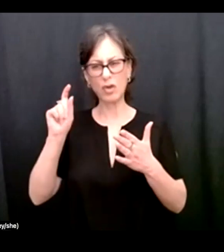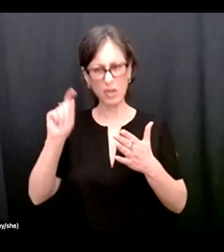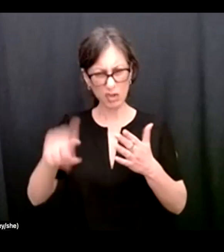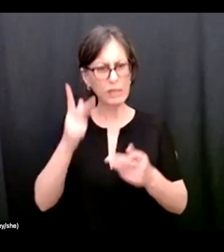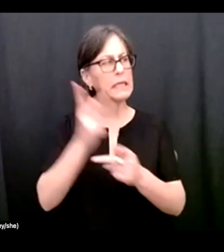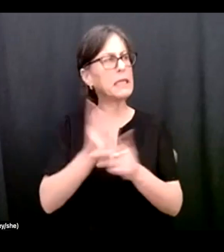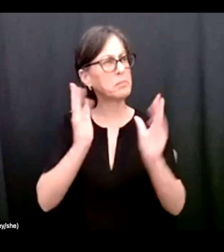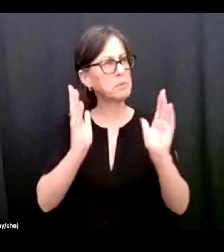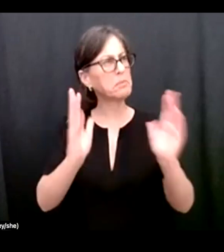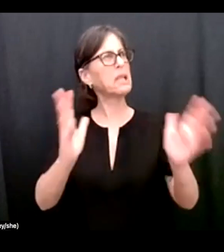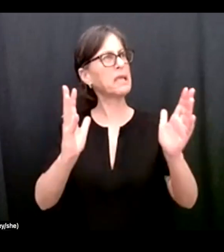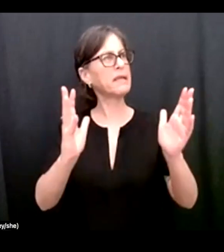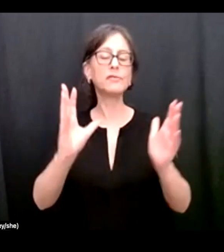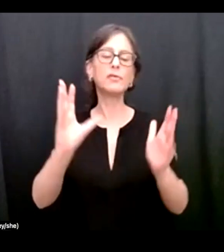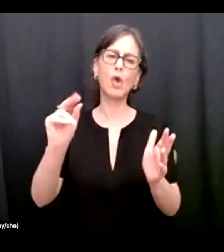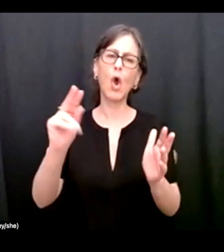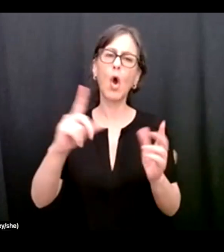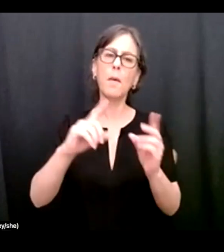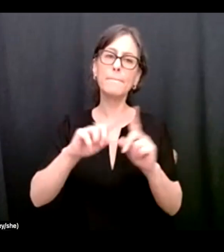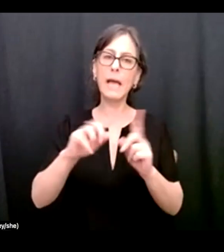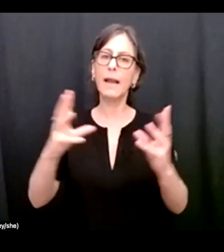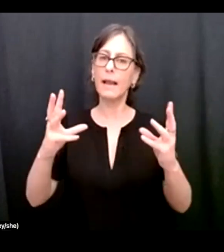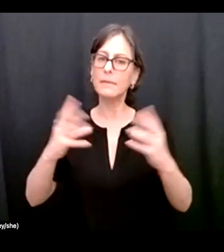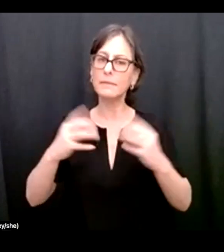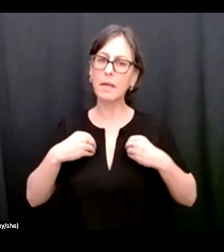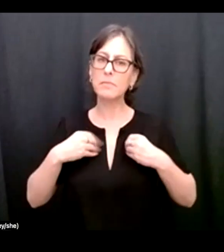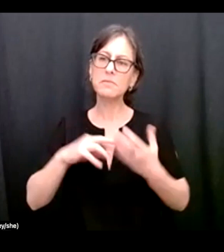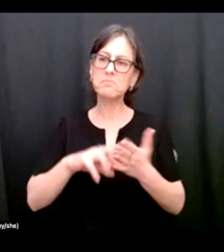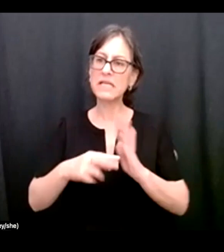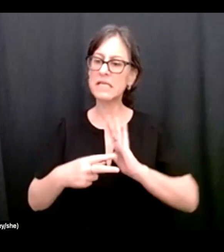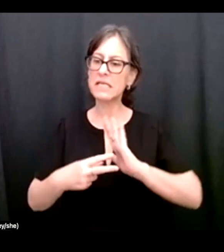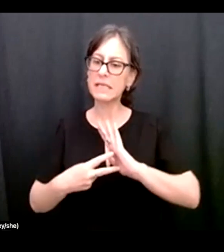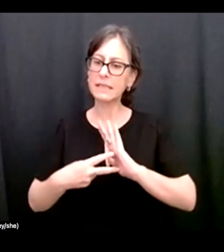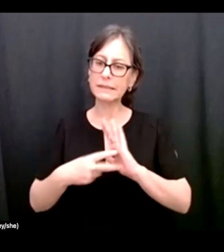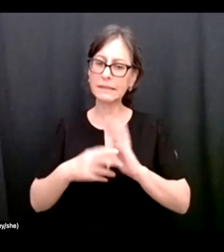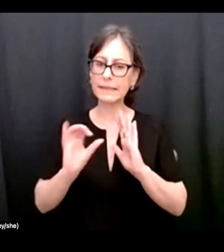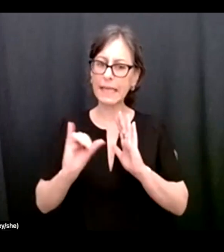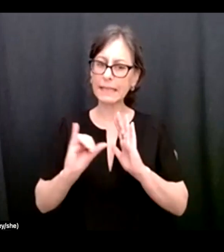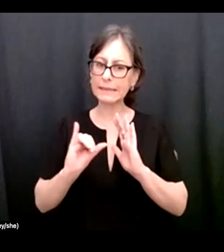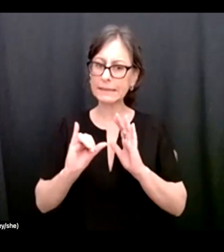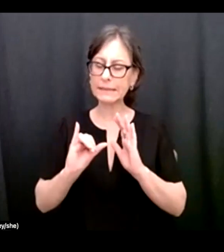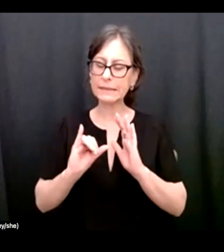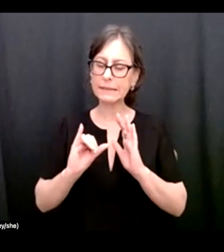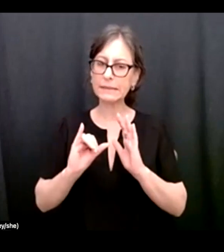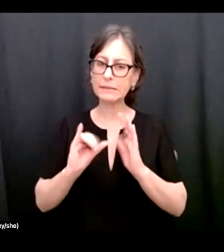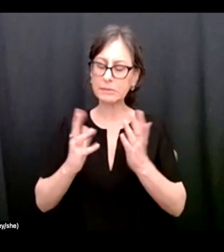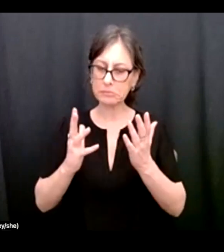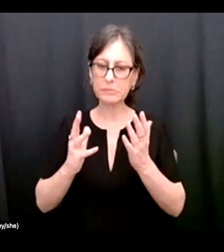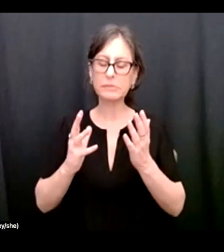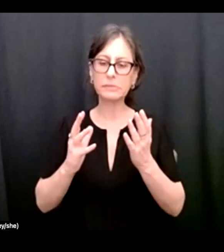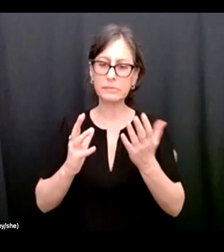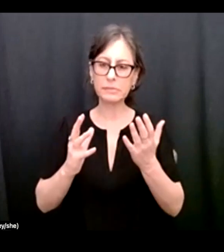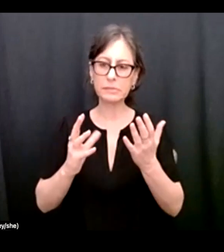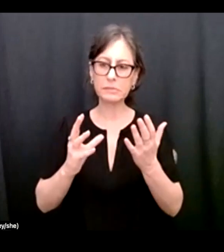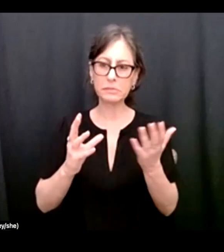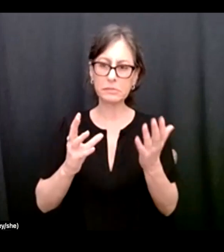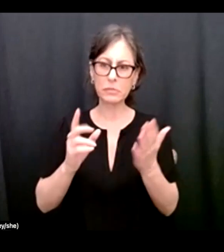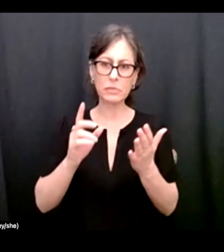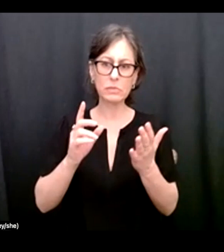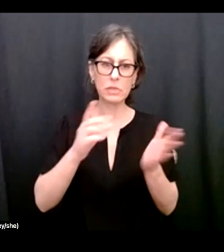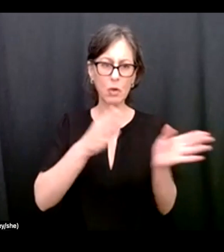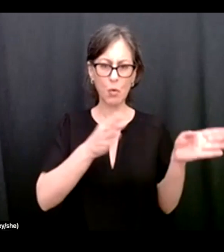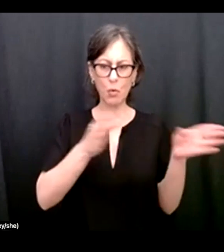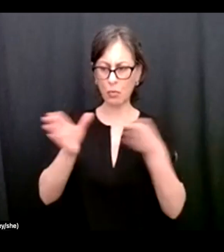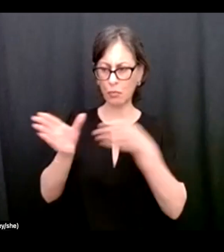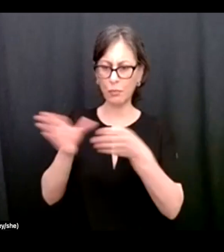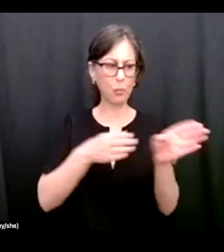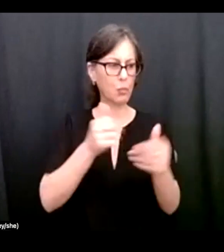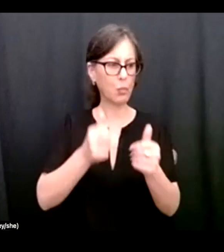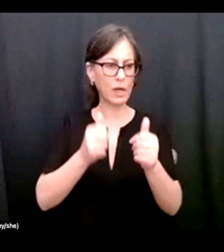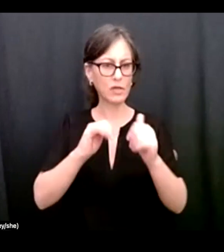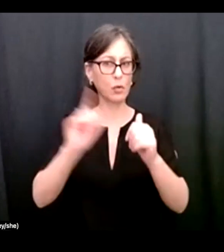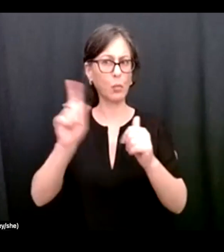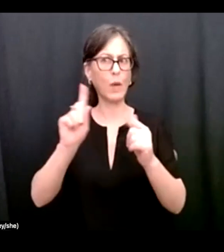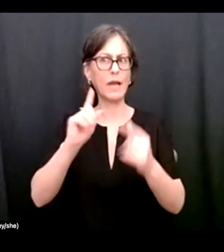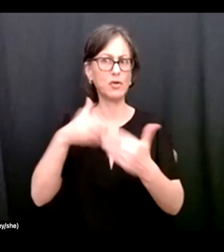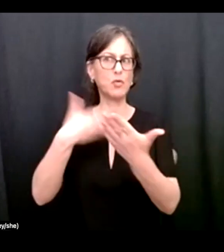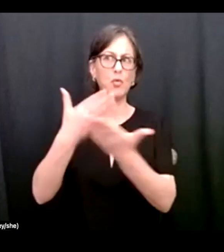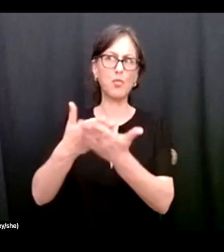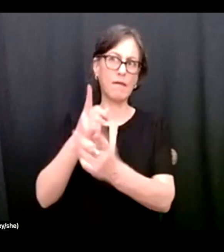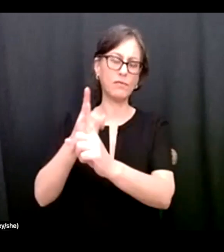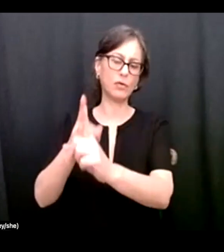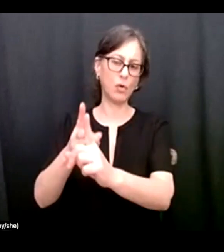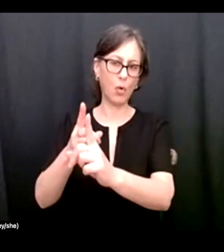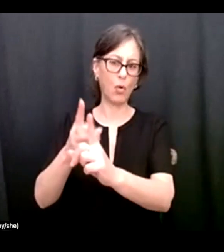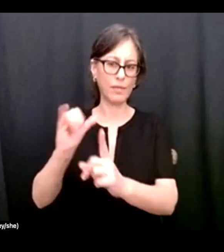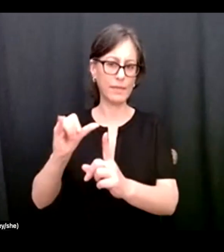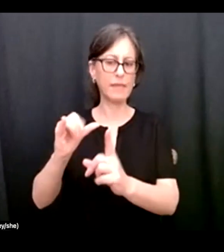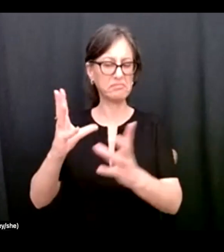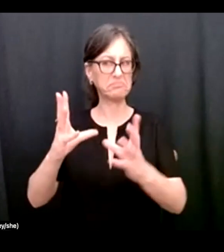but a level of, kind of, a projection of where we should be going, and a statement perhaps, about